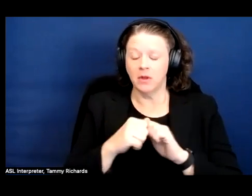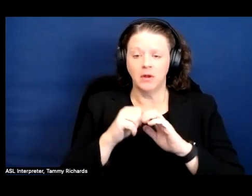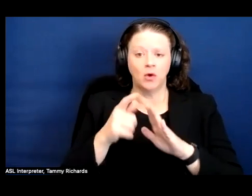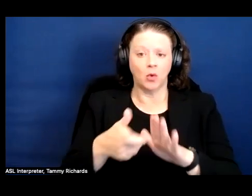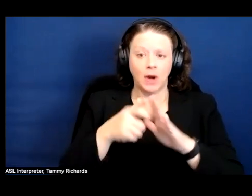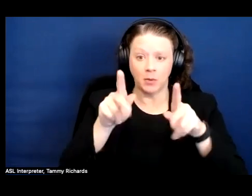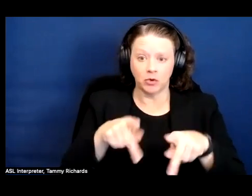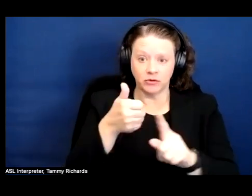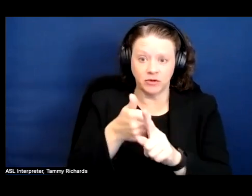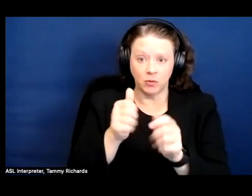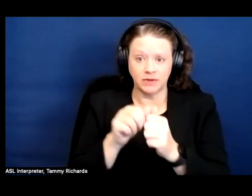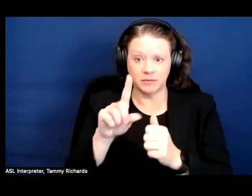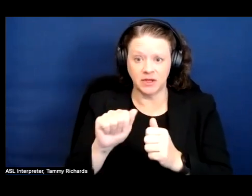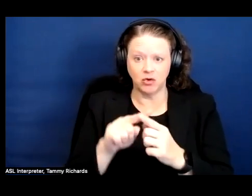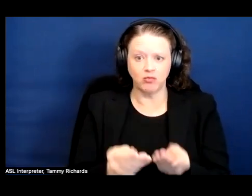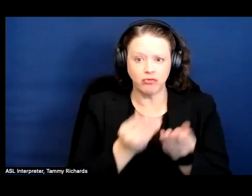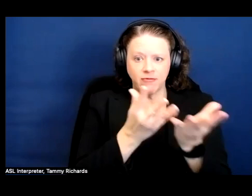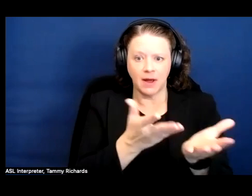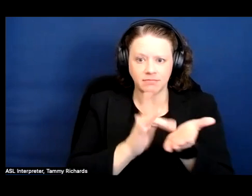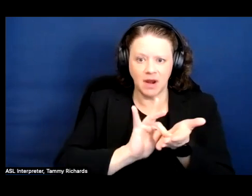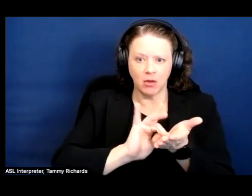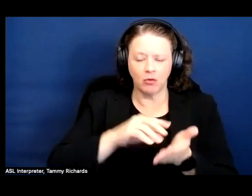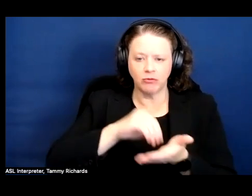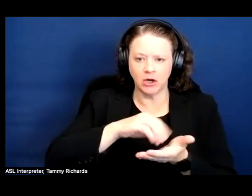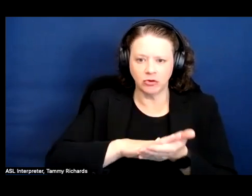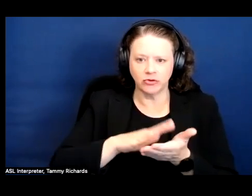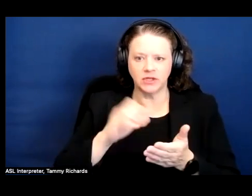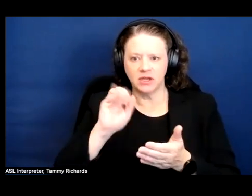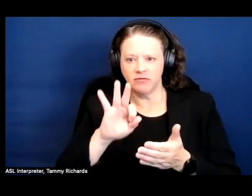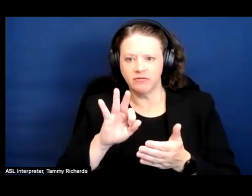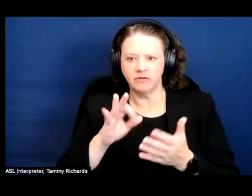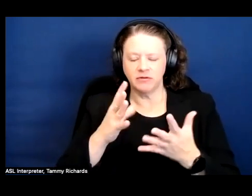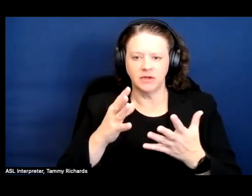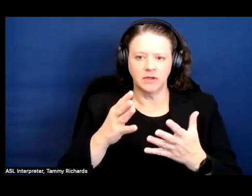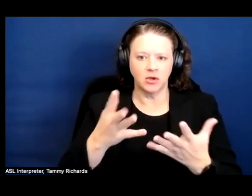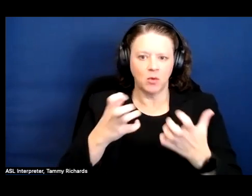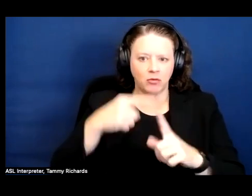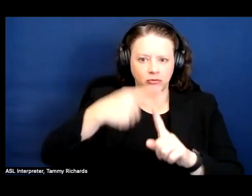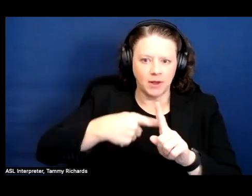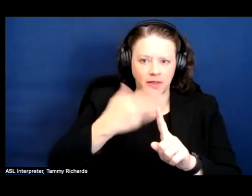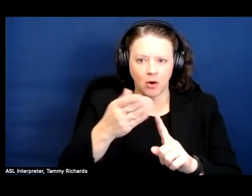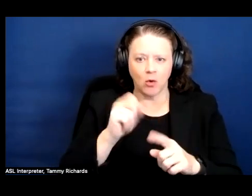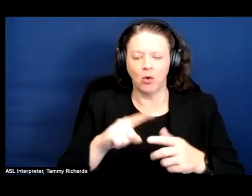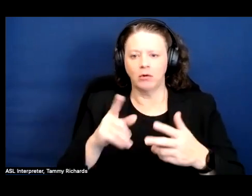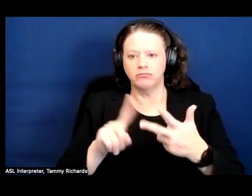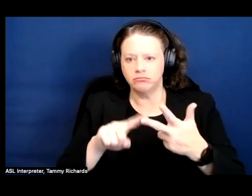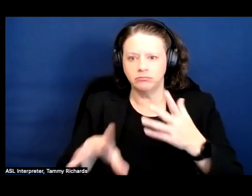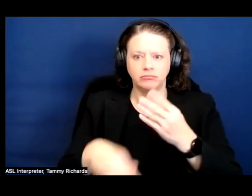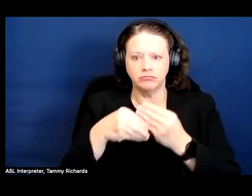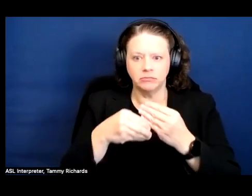A person can have more than one assistance animal, the key is that each animal has to be individually determined